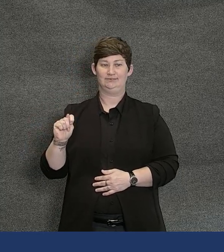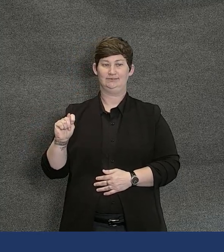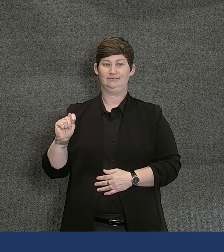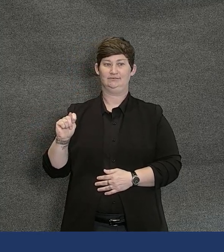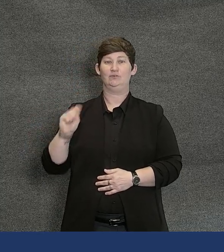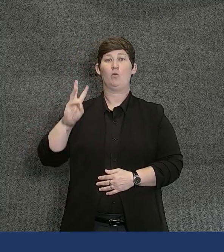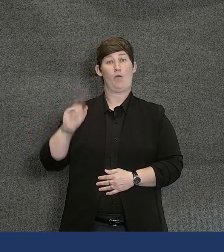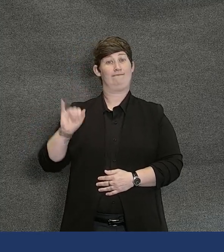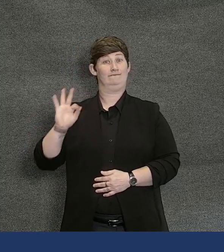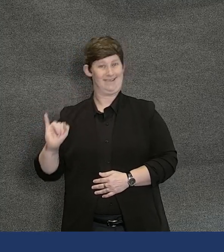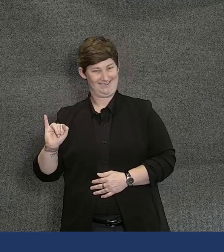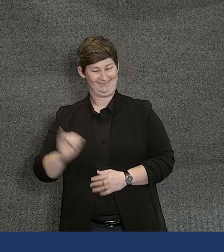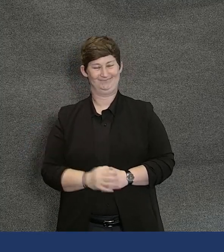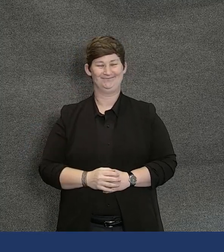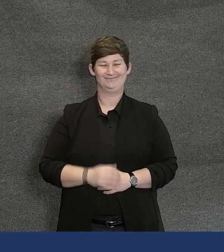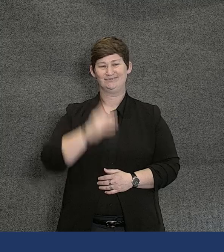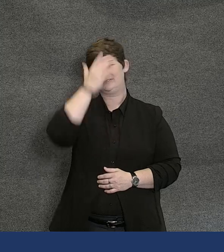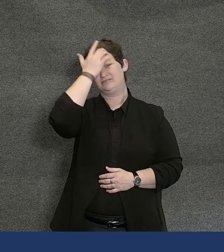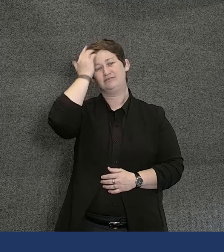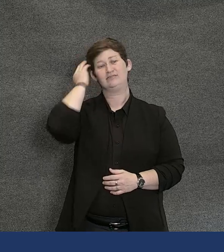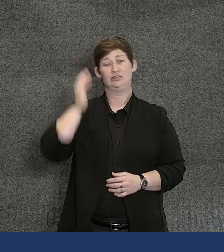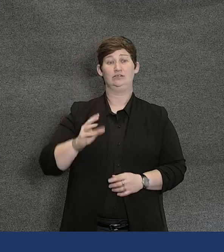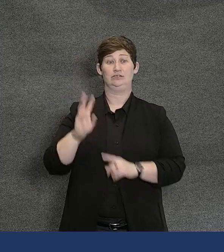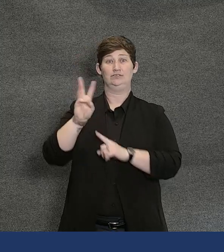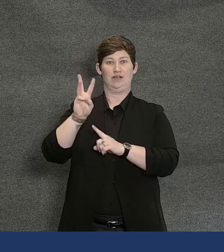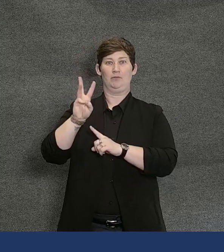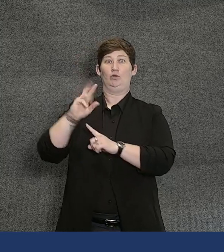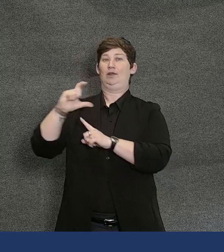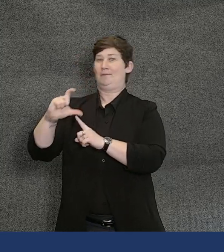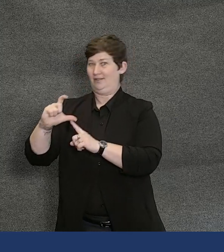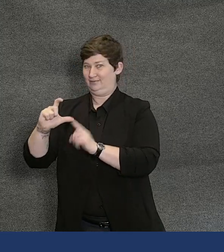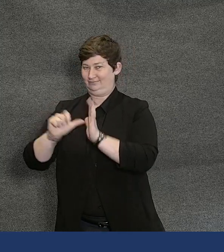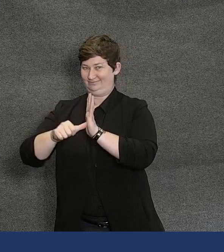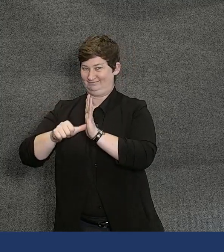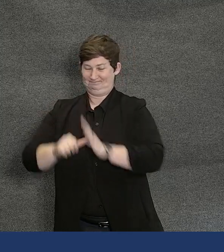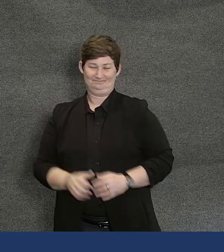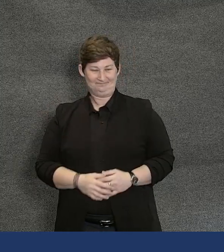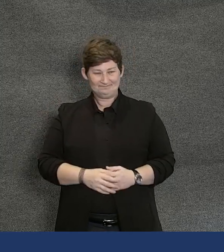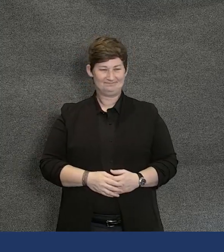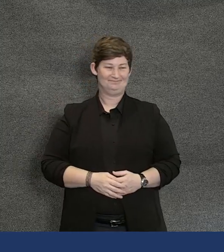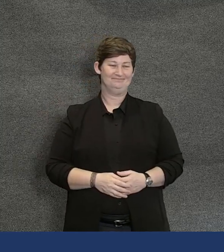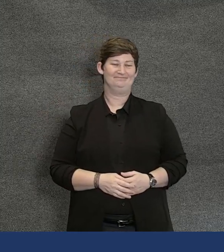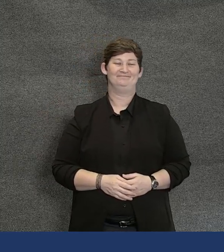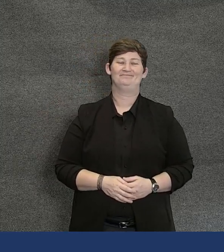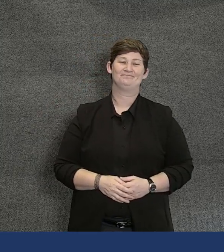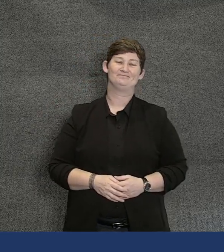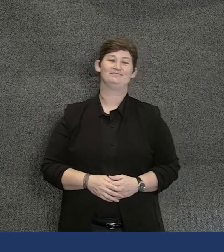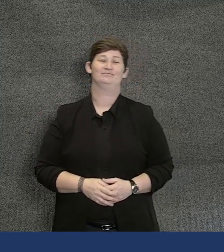and the W for Wi-Fi is capital letter. Lunch, please take care of yourself.